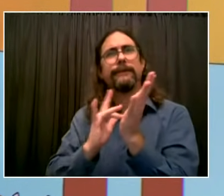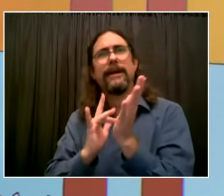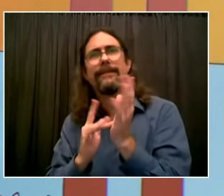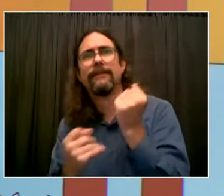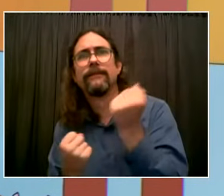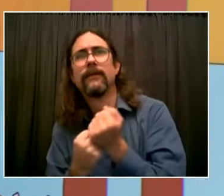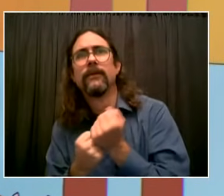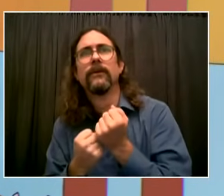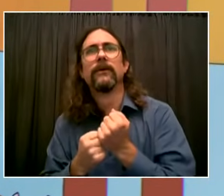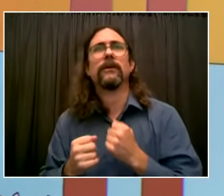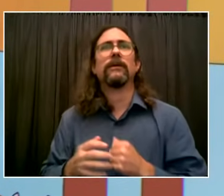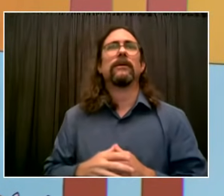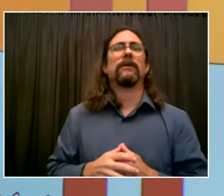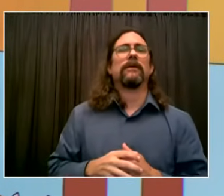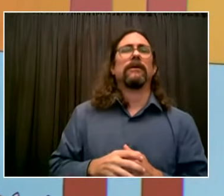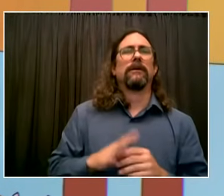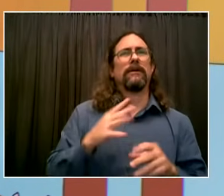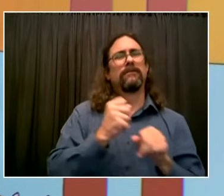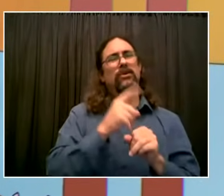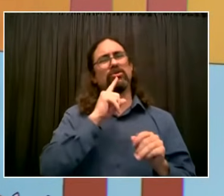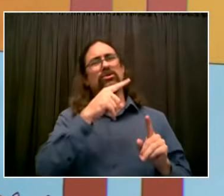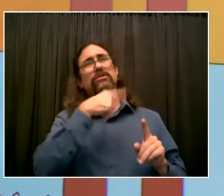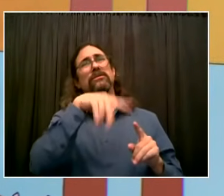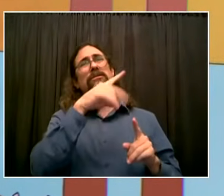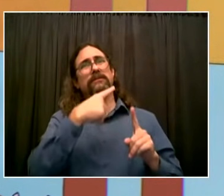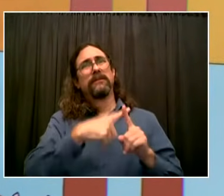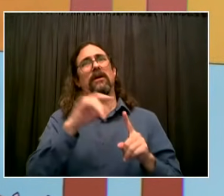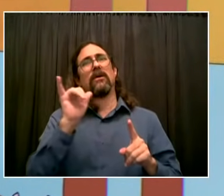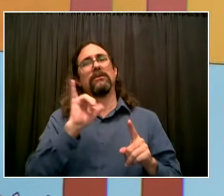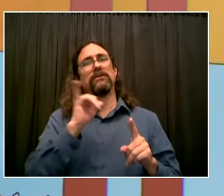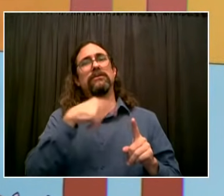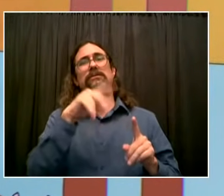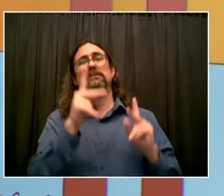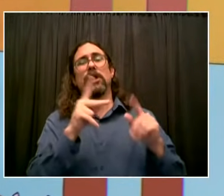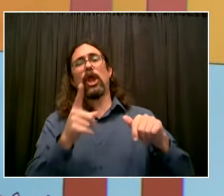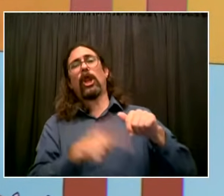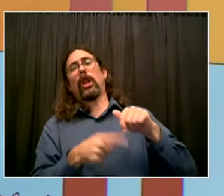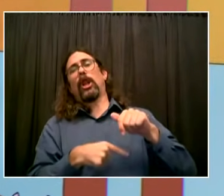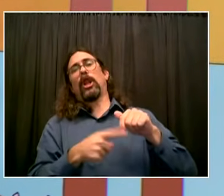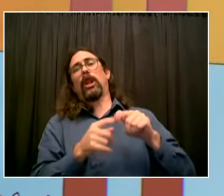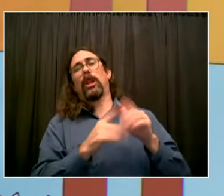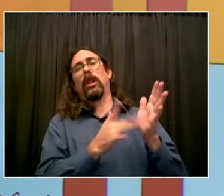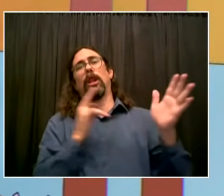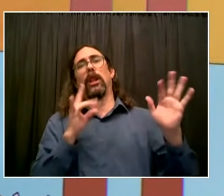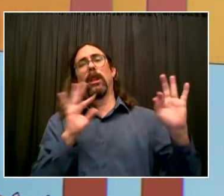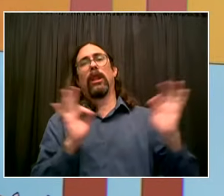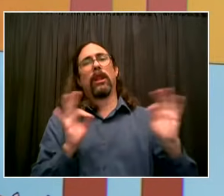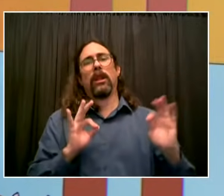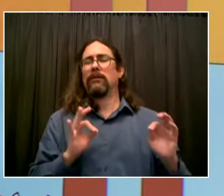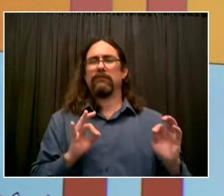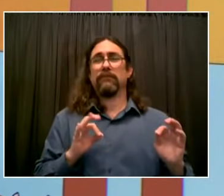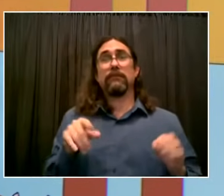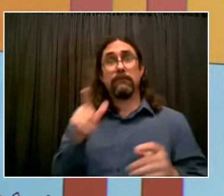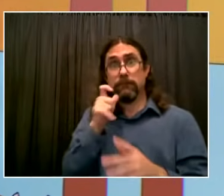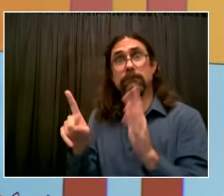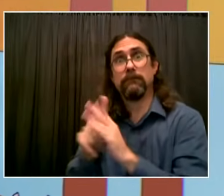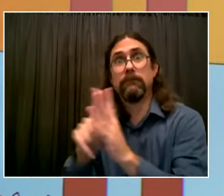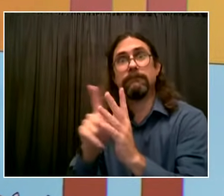GRIHT THING, HONOR YOUR DUTY, DID THE WORK, INCENTIVES, SUPPORT BONUSES FOR YOU. WE WILL GO THE EXTRA MILE TO